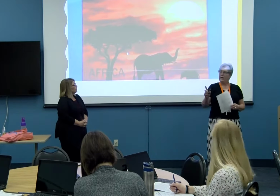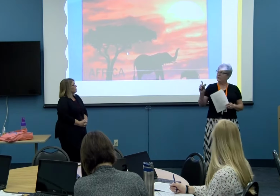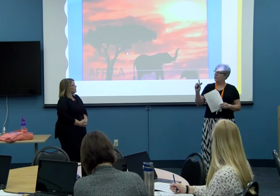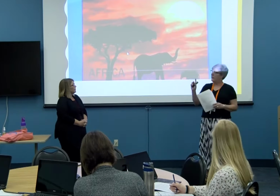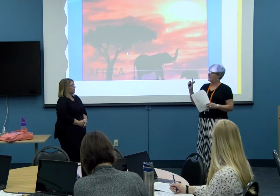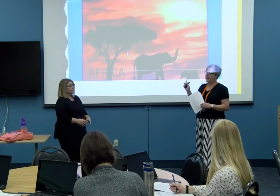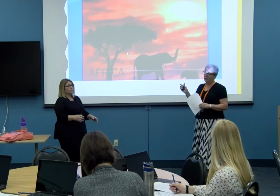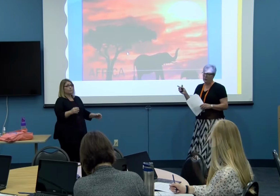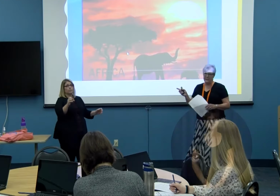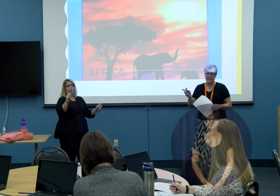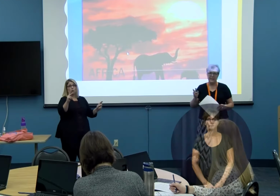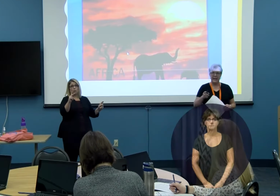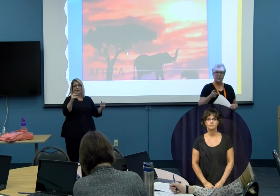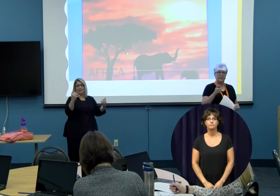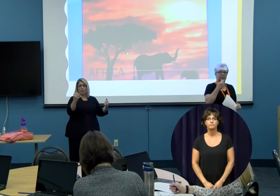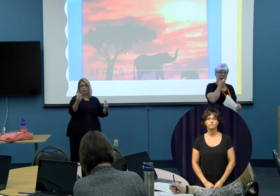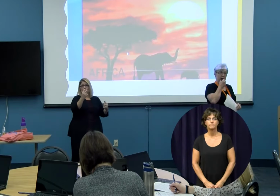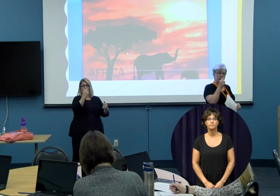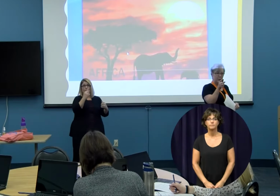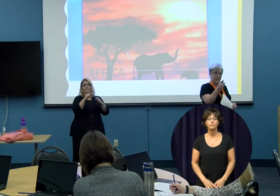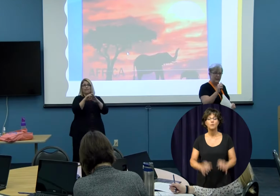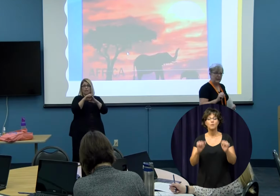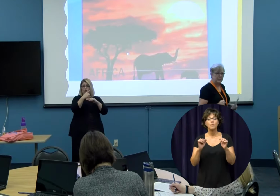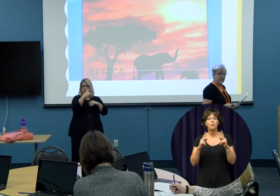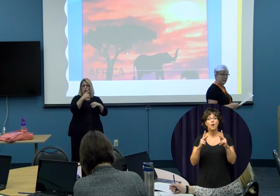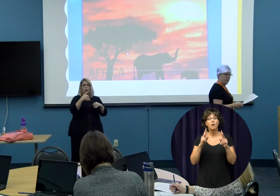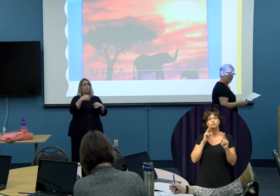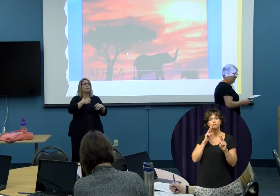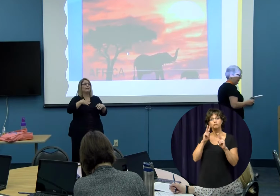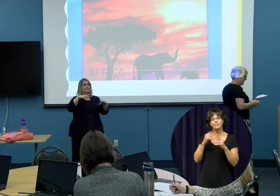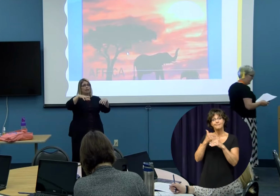Alright, so let's take a look at this next video, could you get the lights again for me please.